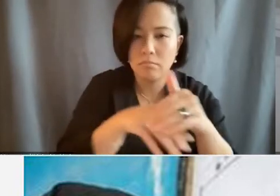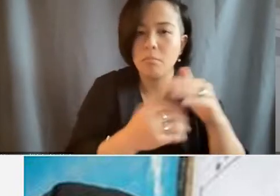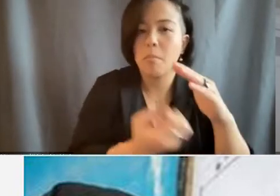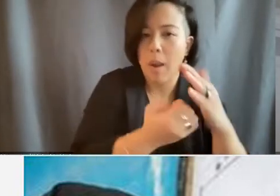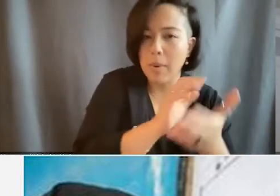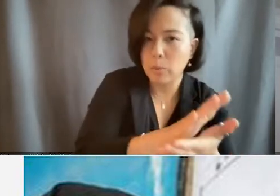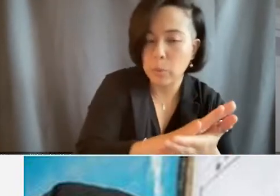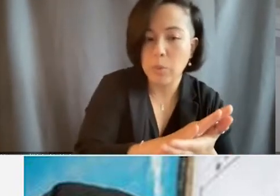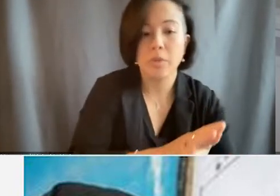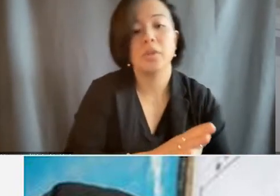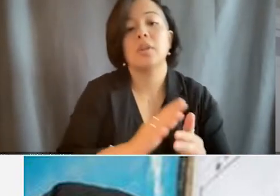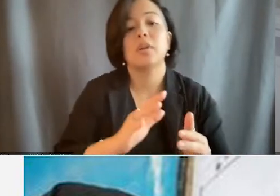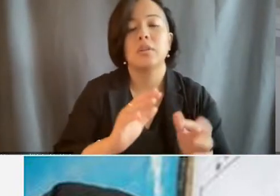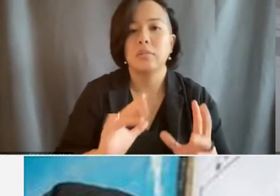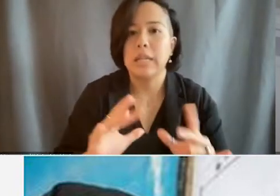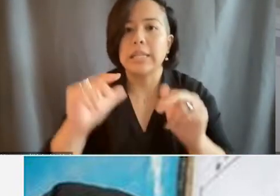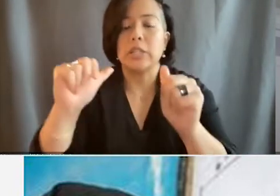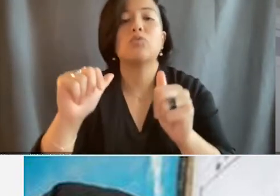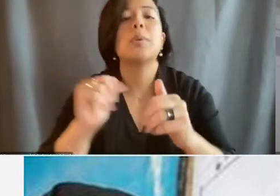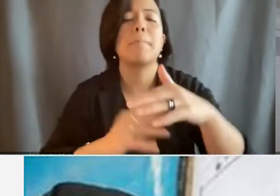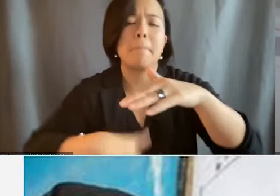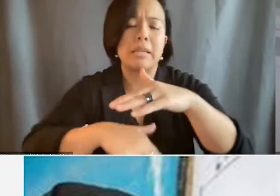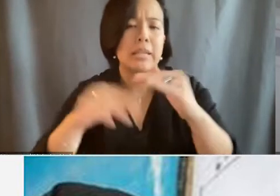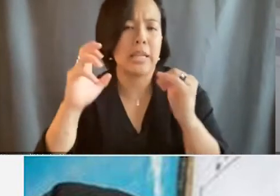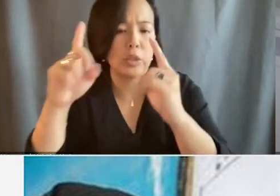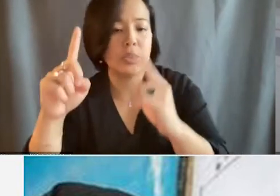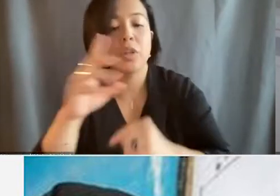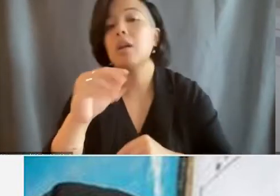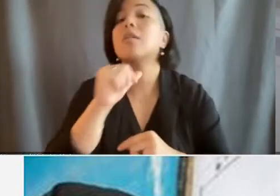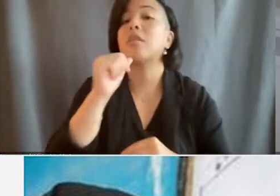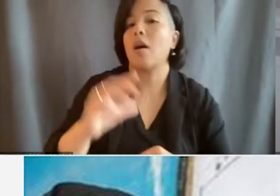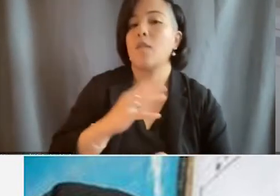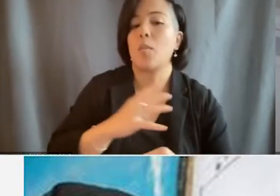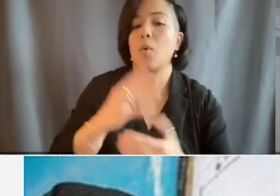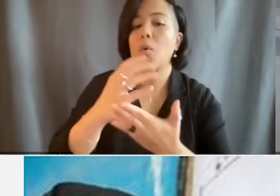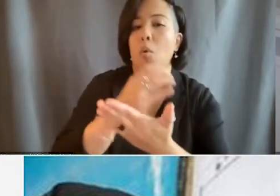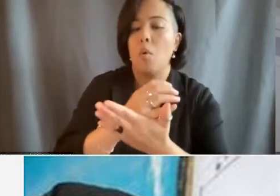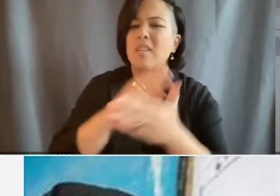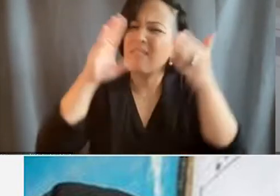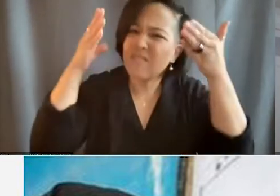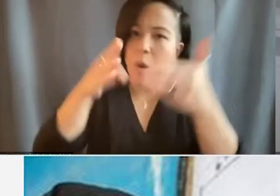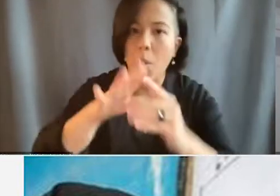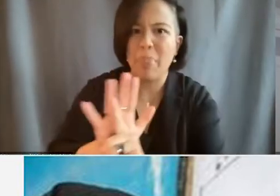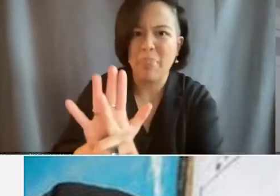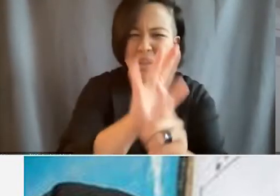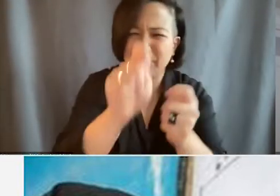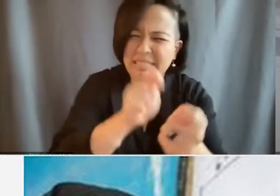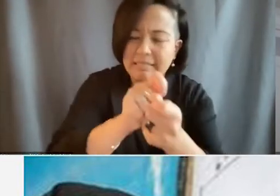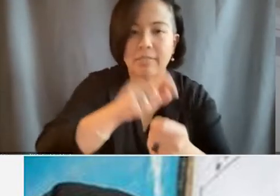accelerated basic education and non-formal courses tailored to their needs with the additional USAID